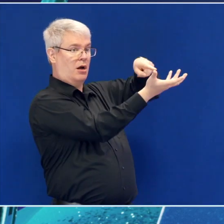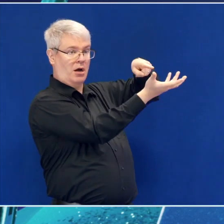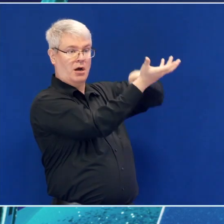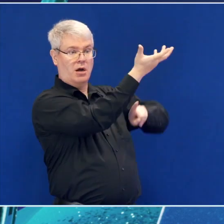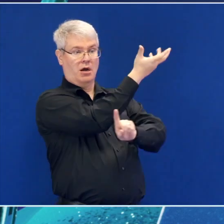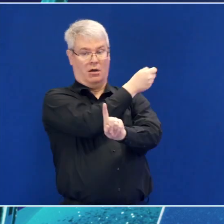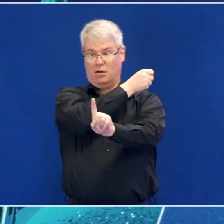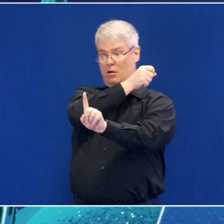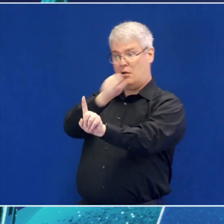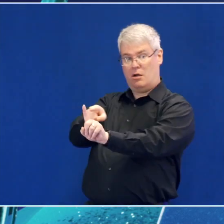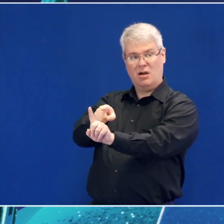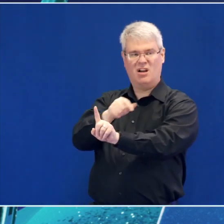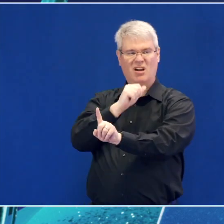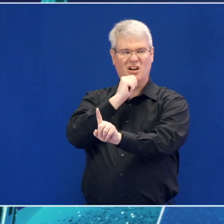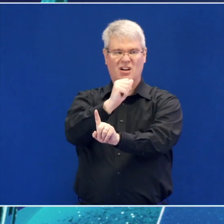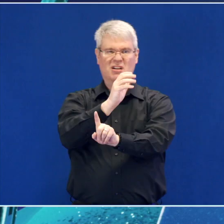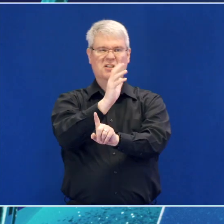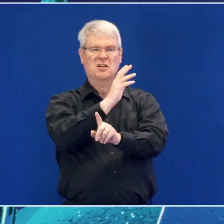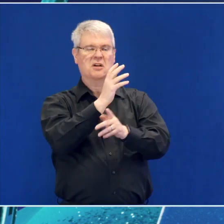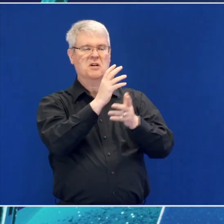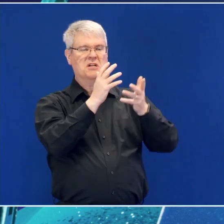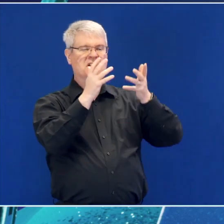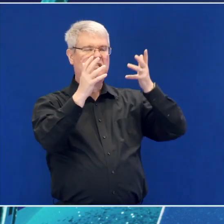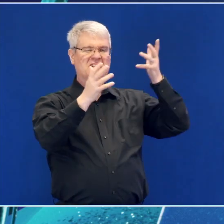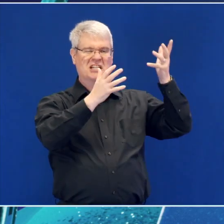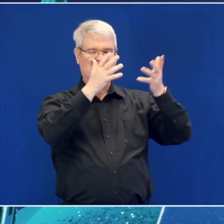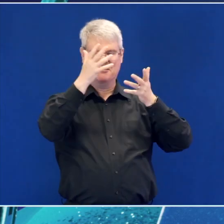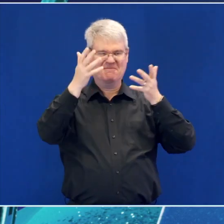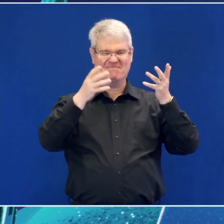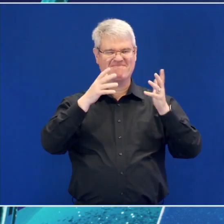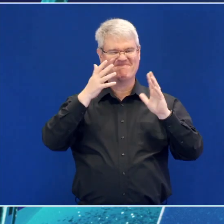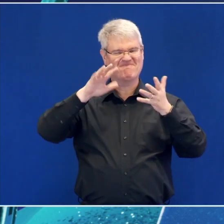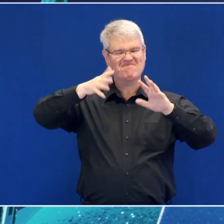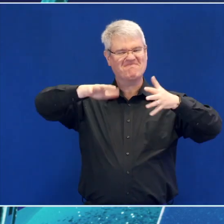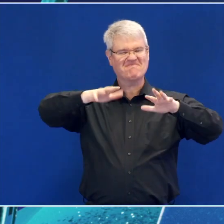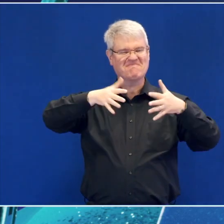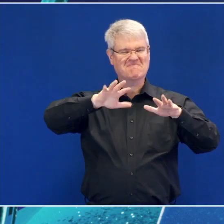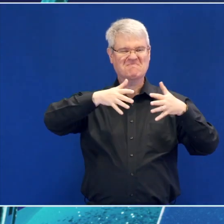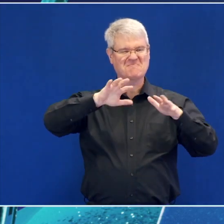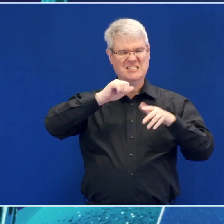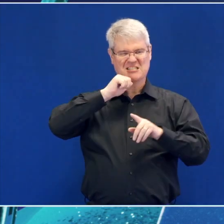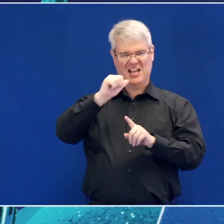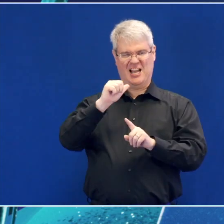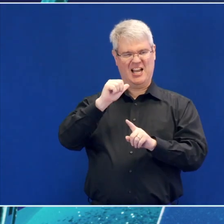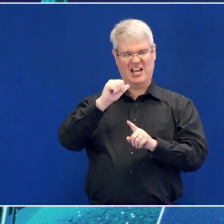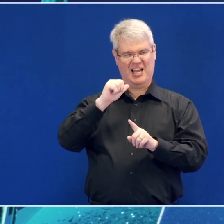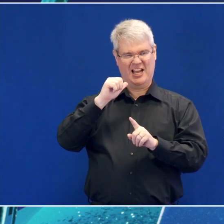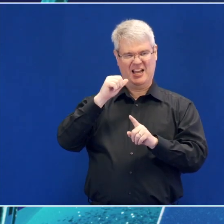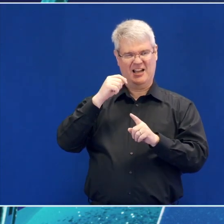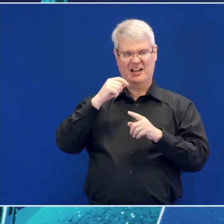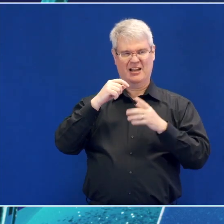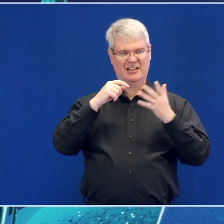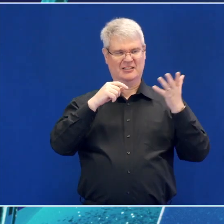or a way -- or like it wasn't a path where the models would output accessible code,